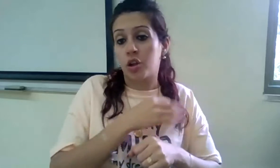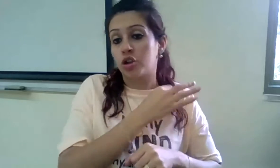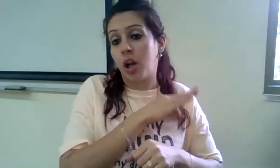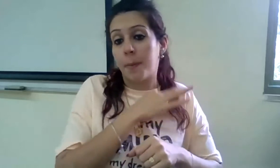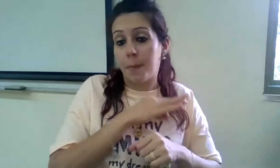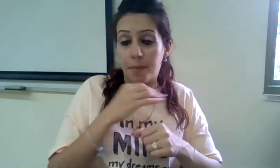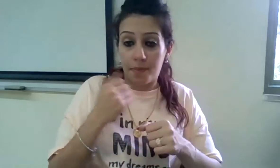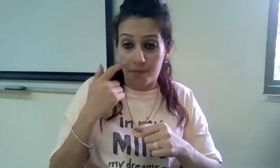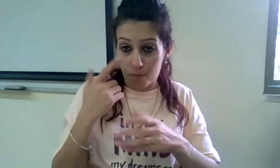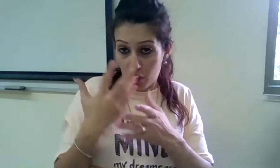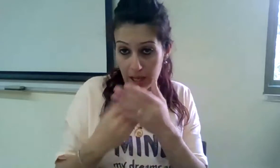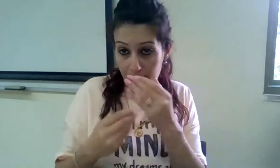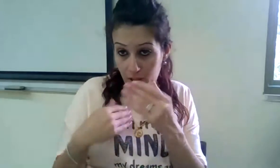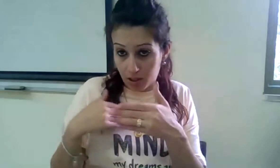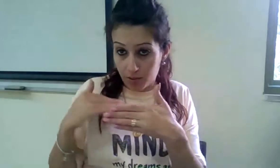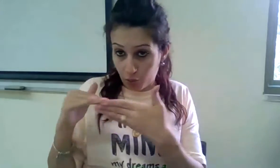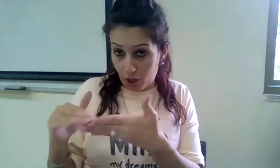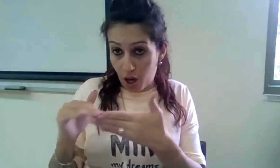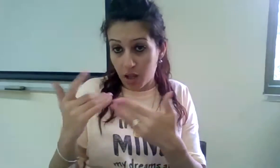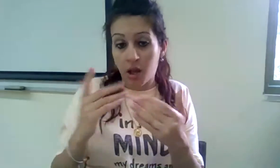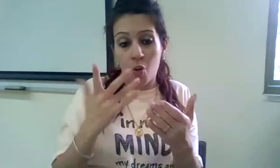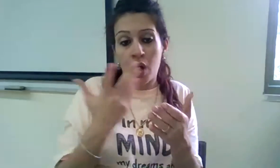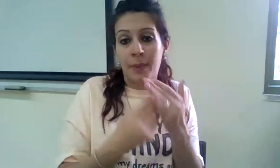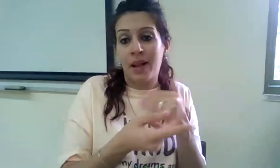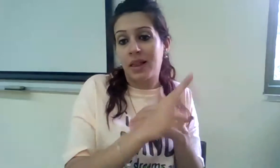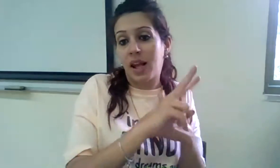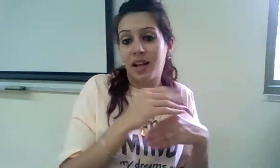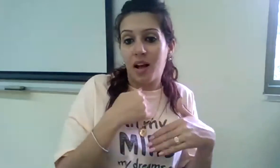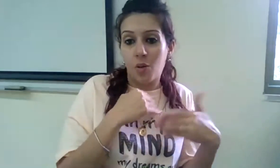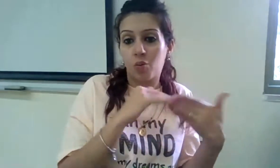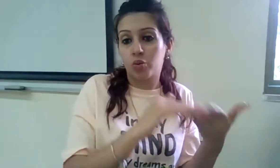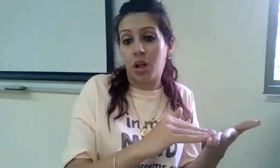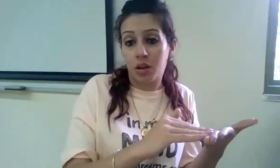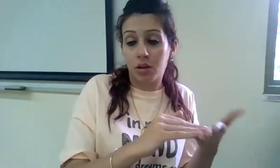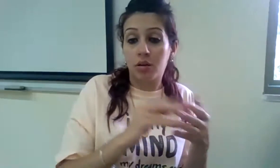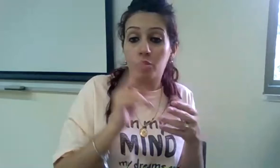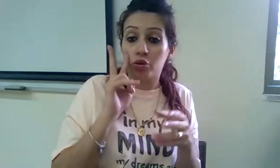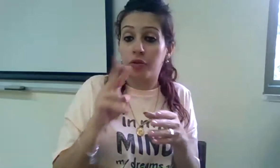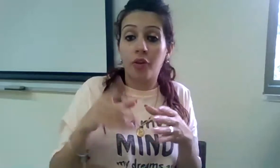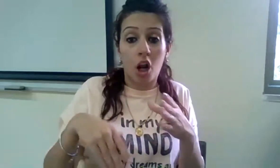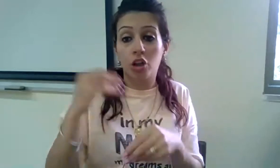where we are trying to support schools to have inclusive education provisions